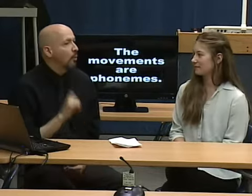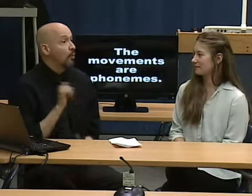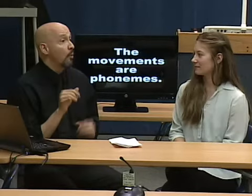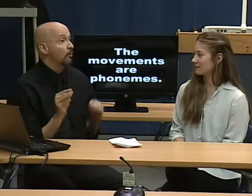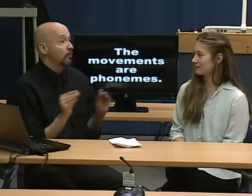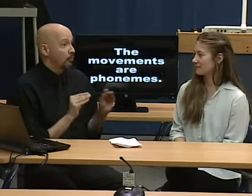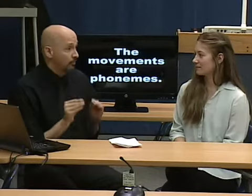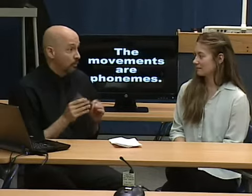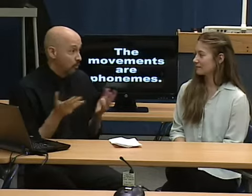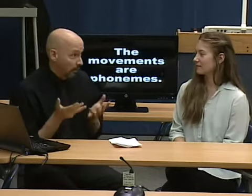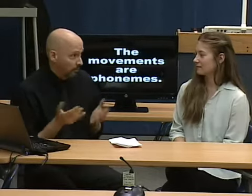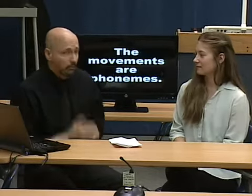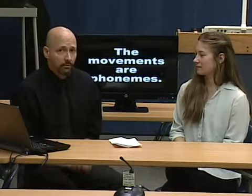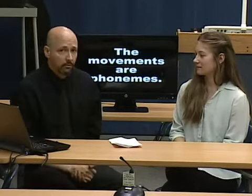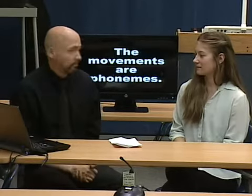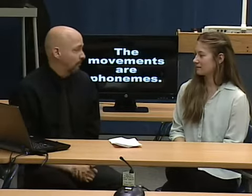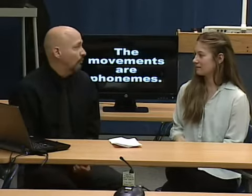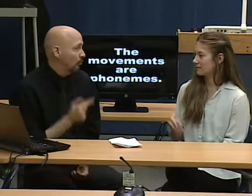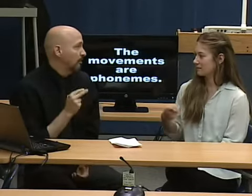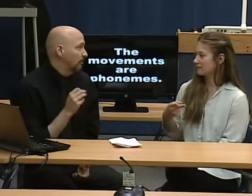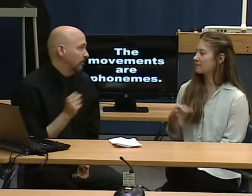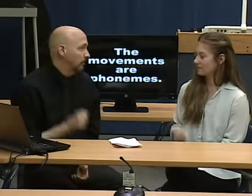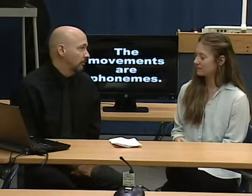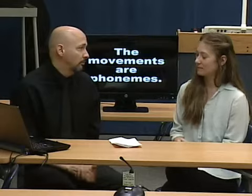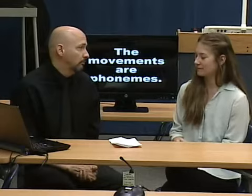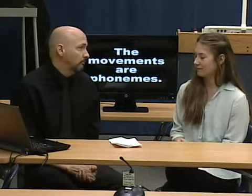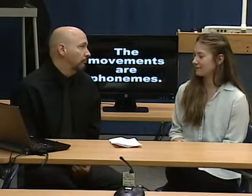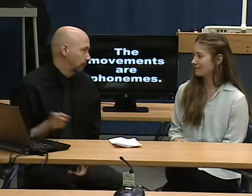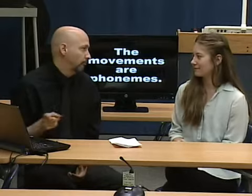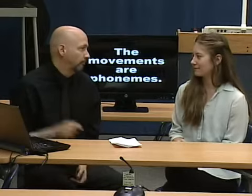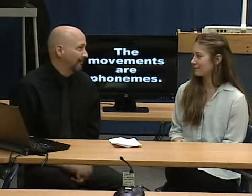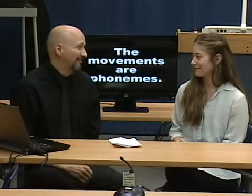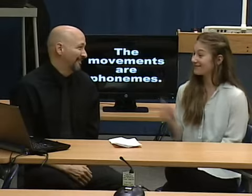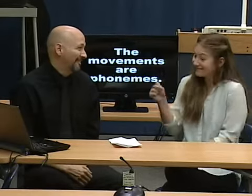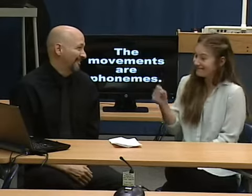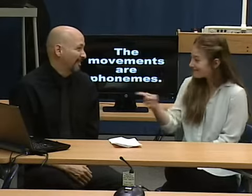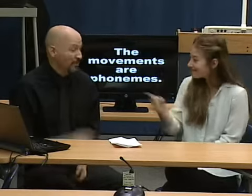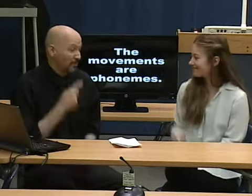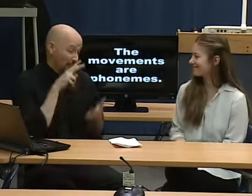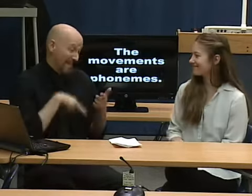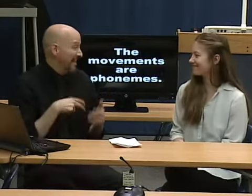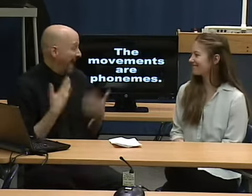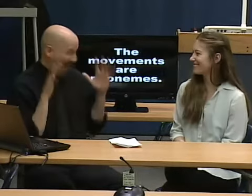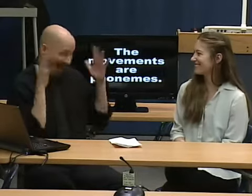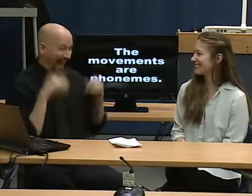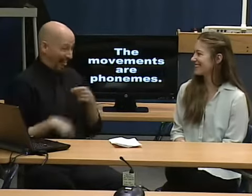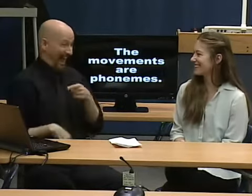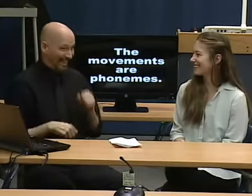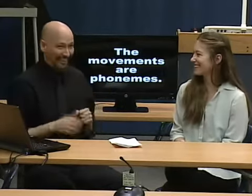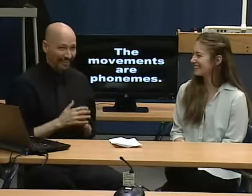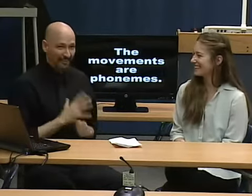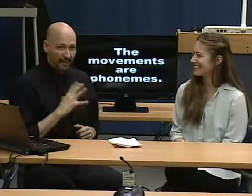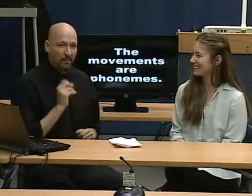These movements are what? P-H-O-N-E-M-E-S Like it says there. You read it! Yay! That! OK.